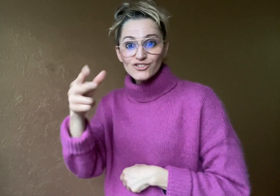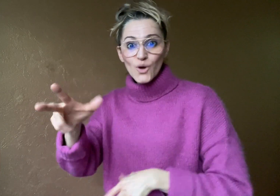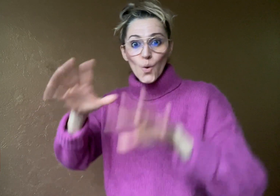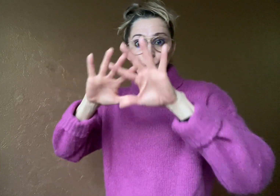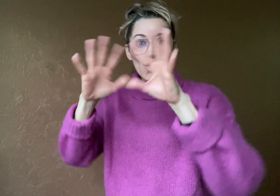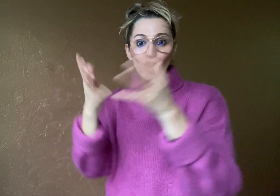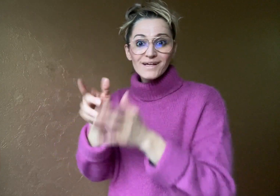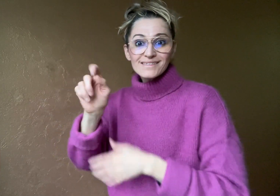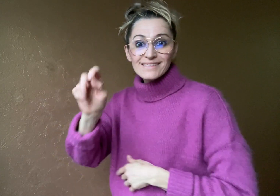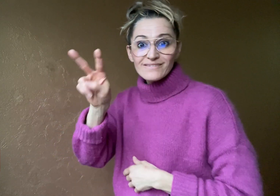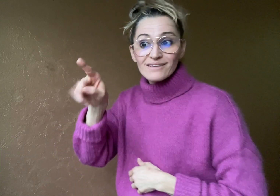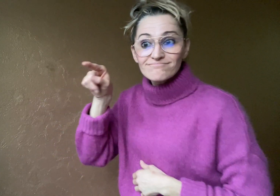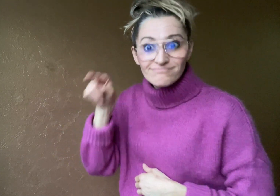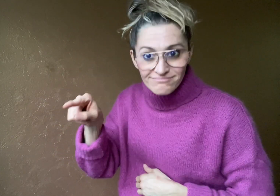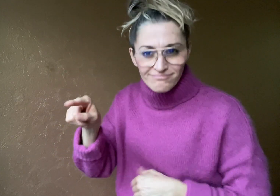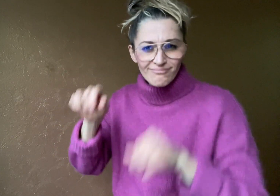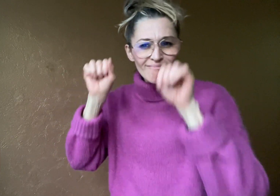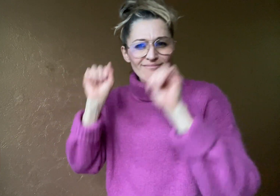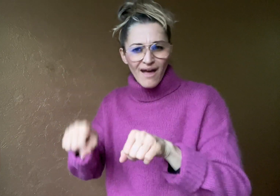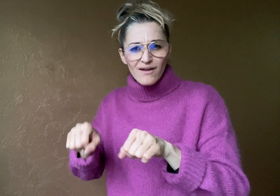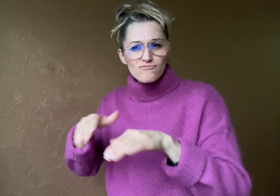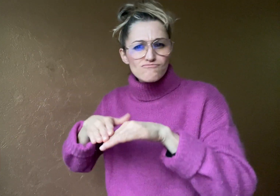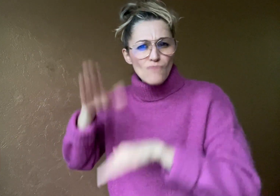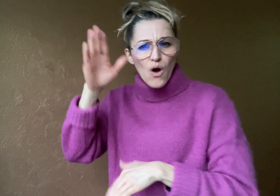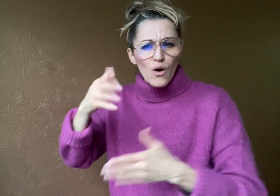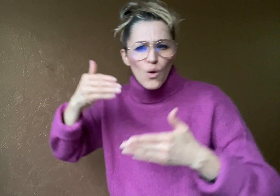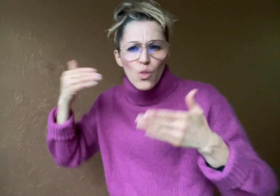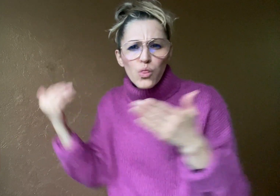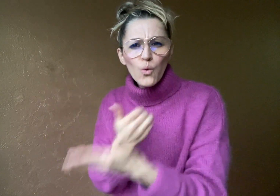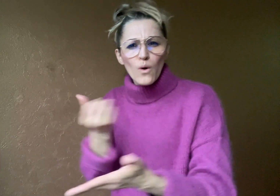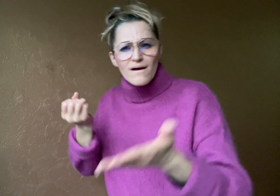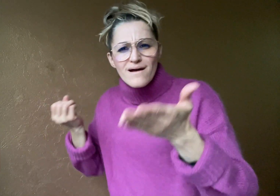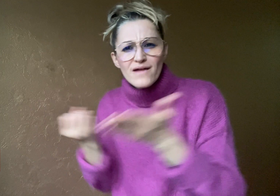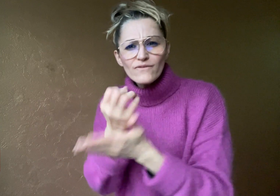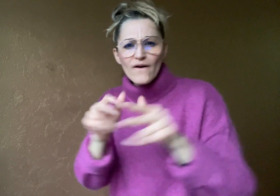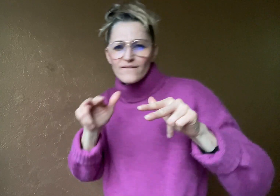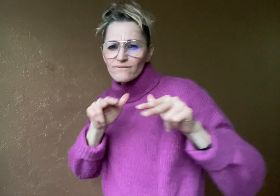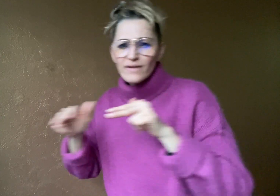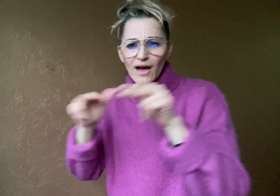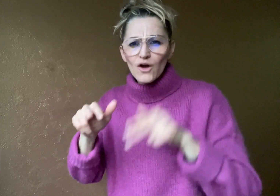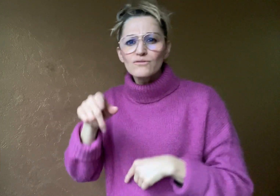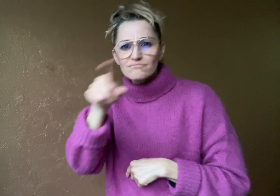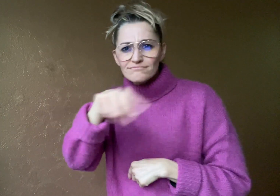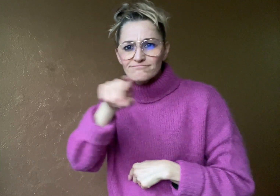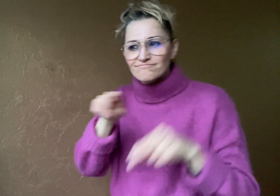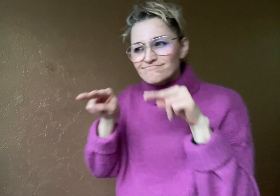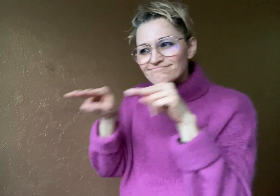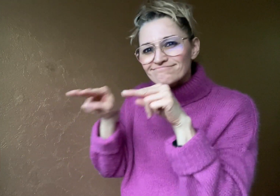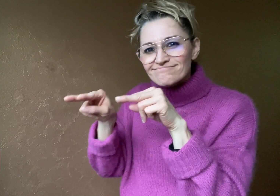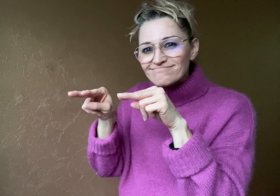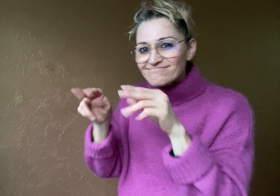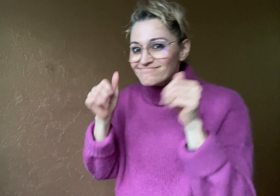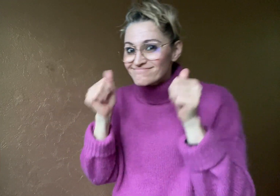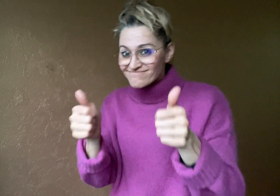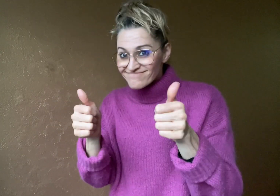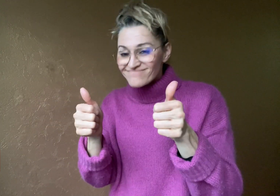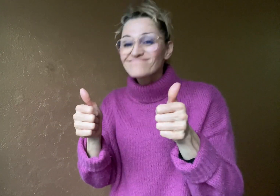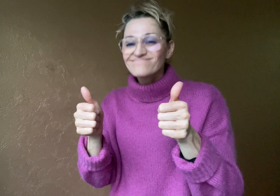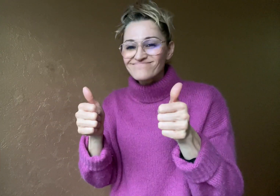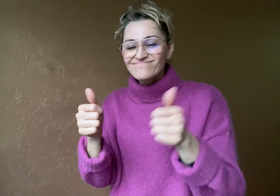H3 World TV to get new video updates!